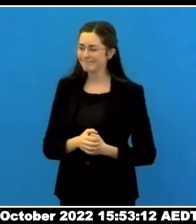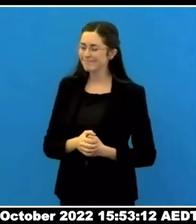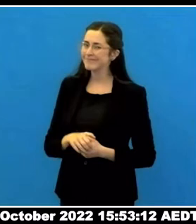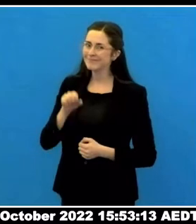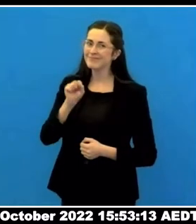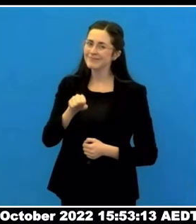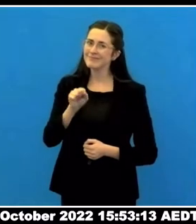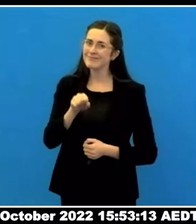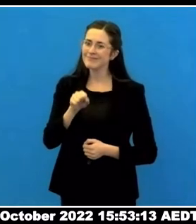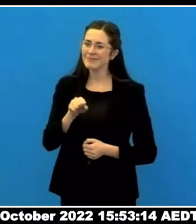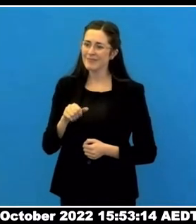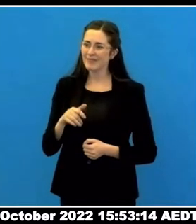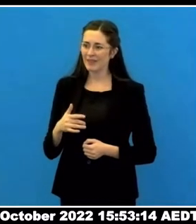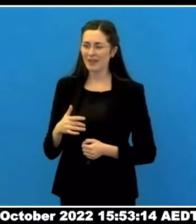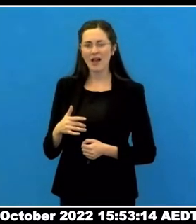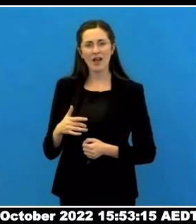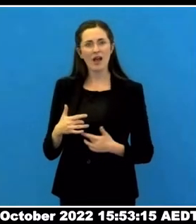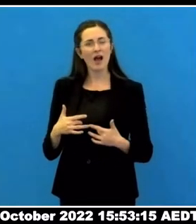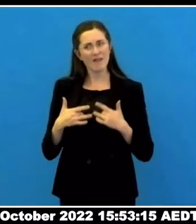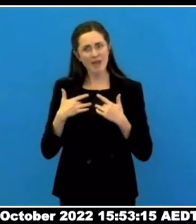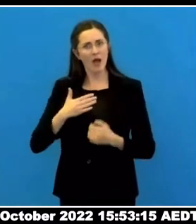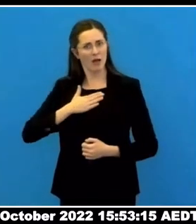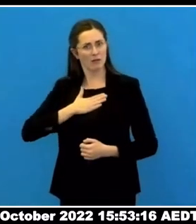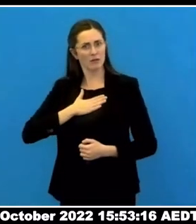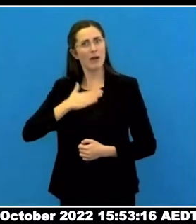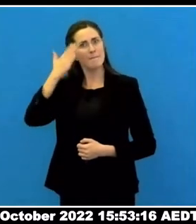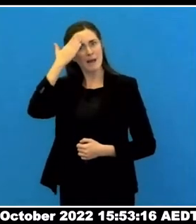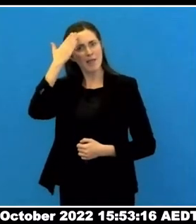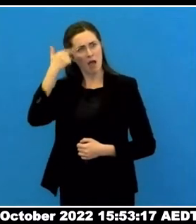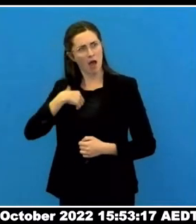Because yes. I feel like I couldn't finish my mission here with my children.